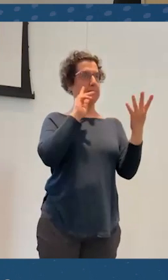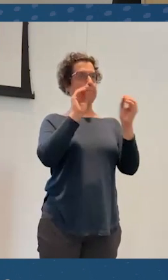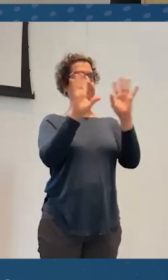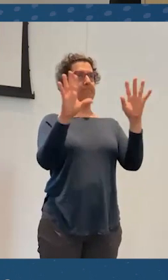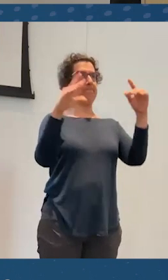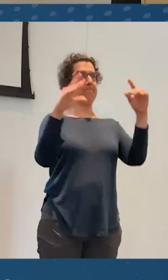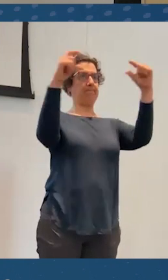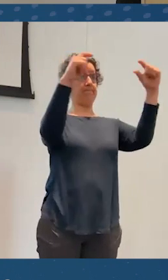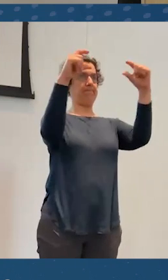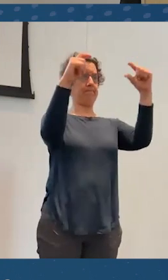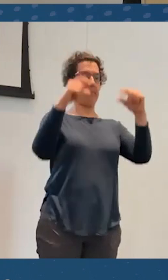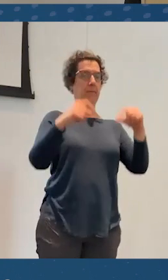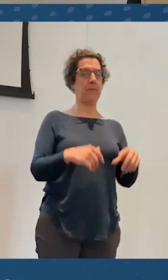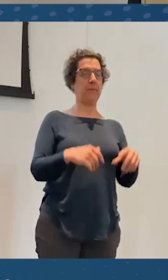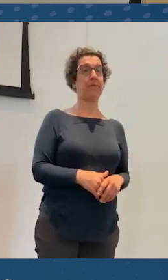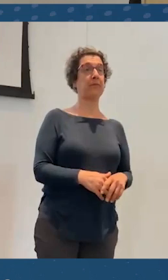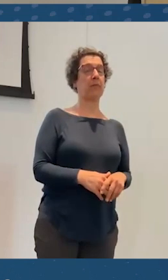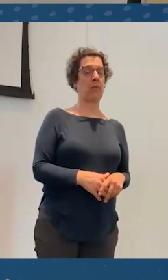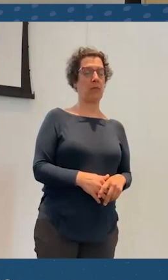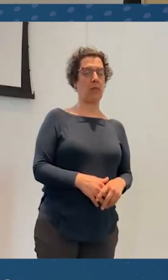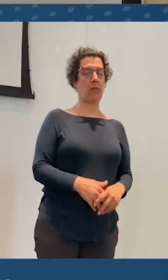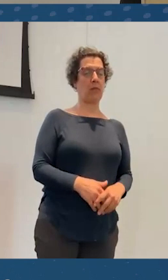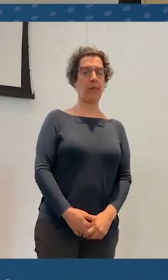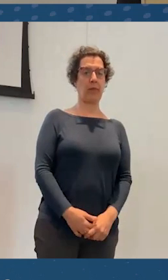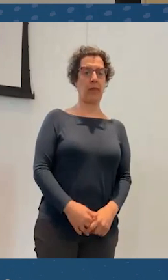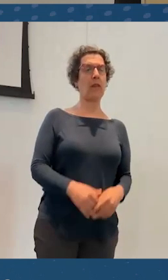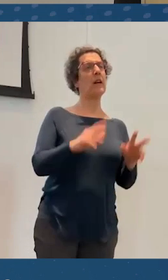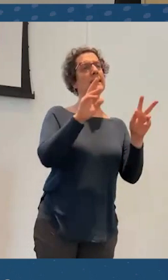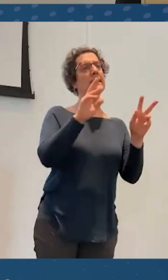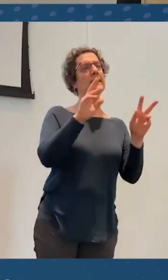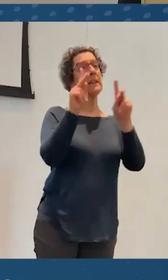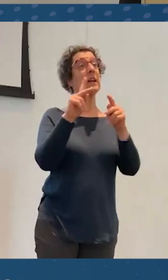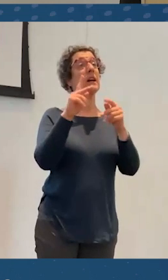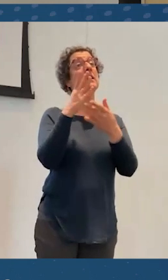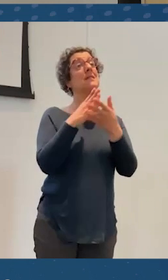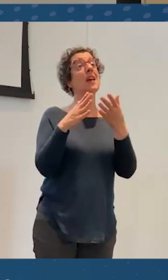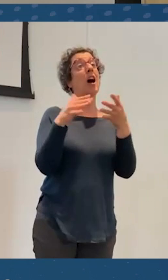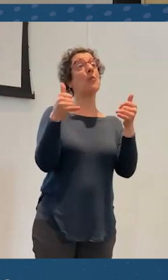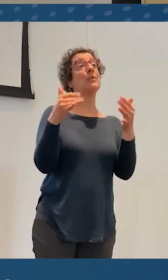Similarly, to how some players prefer the reduced noise that